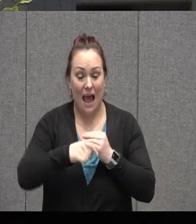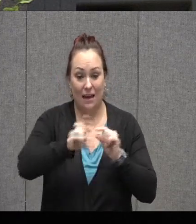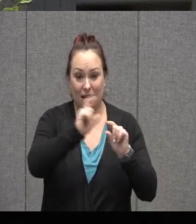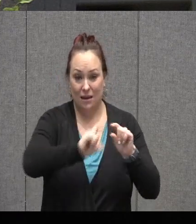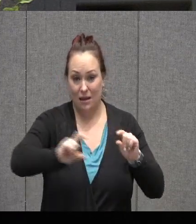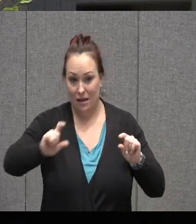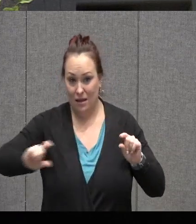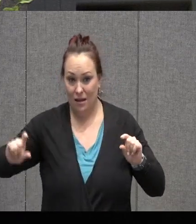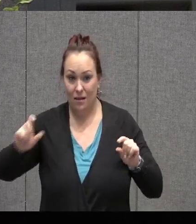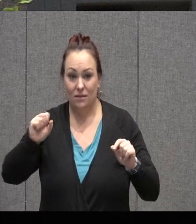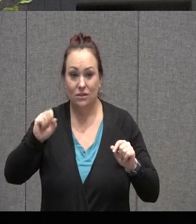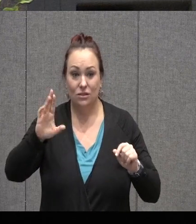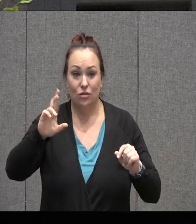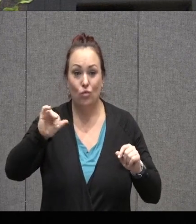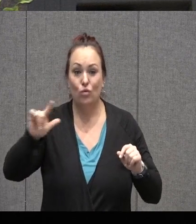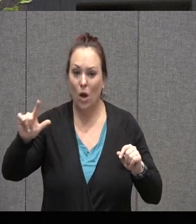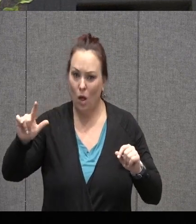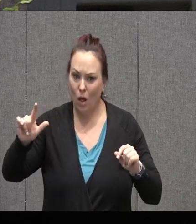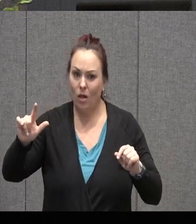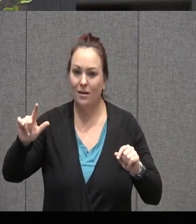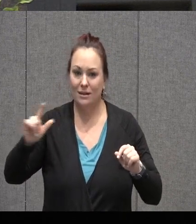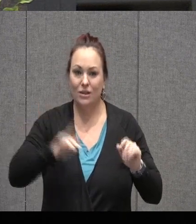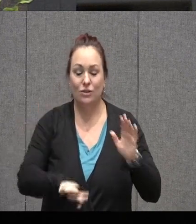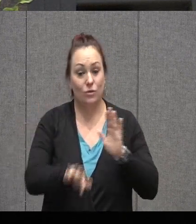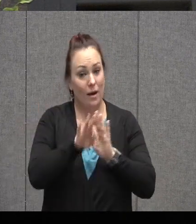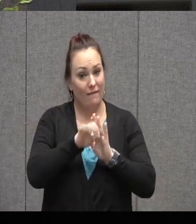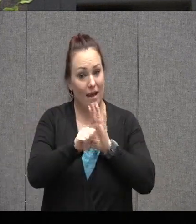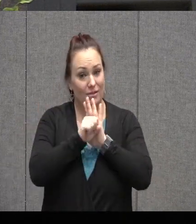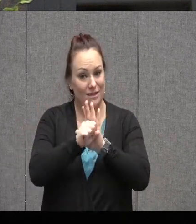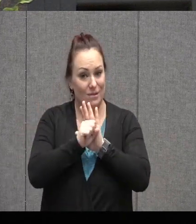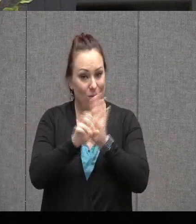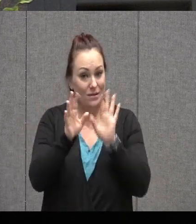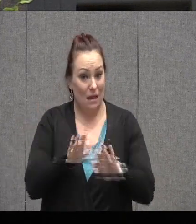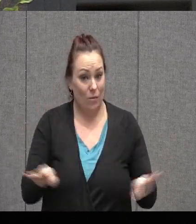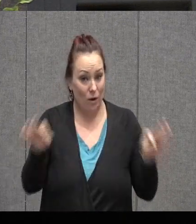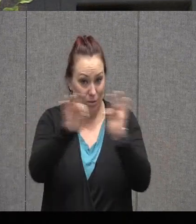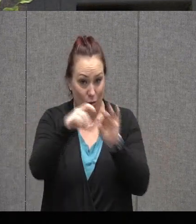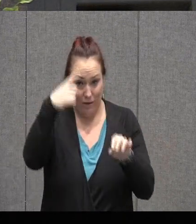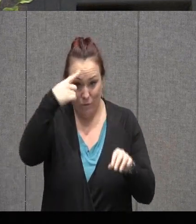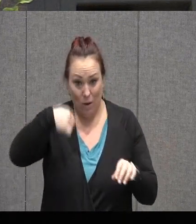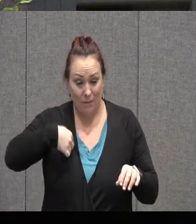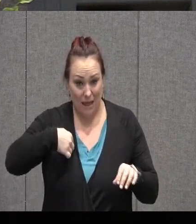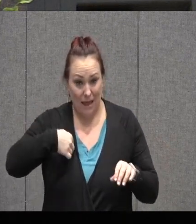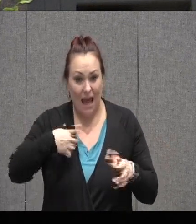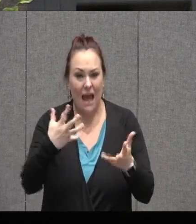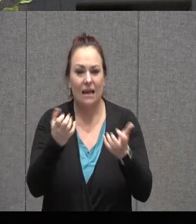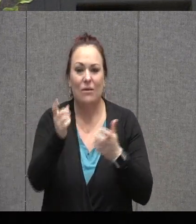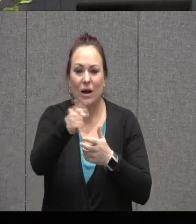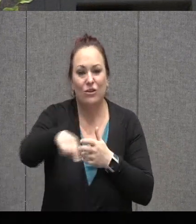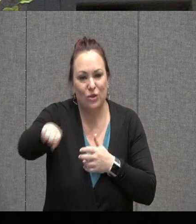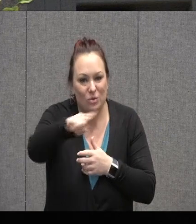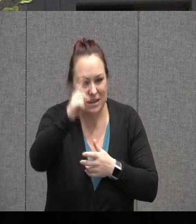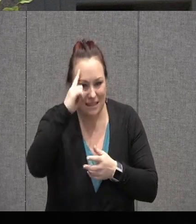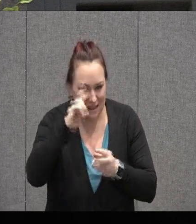So, I kind of found some symbols that were important to me. And I'd like you to think about that also.